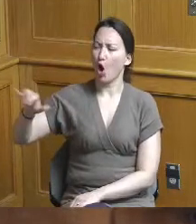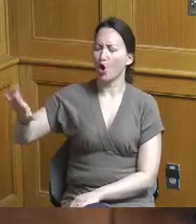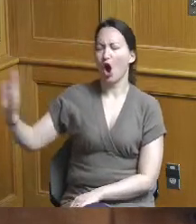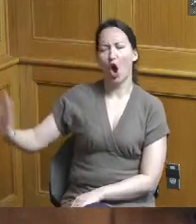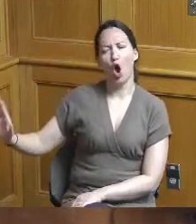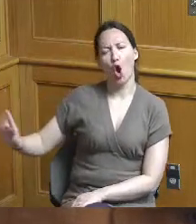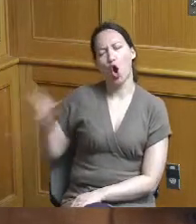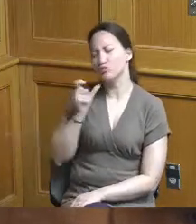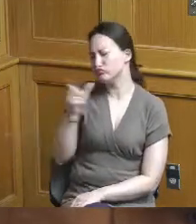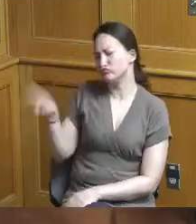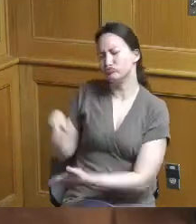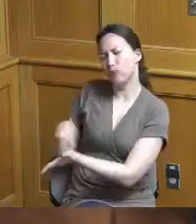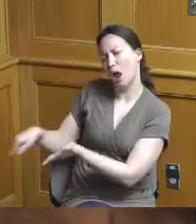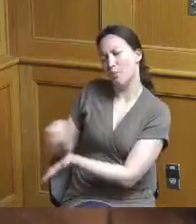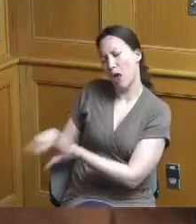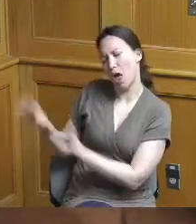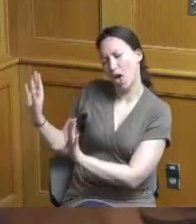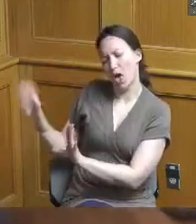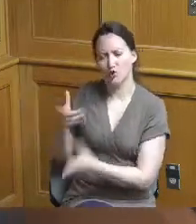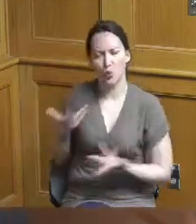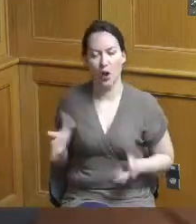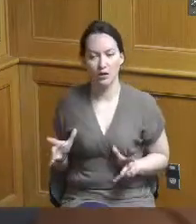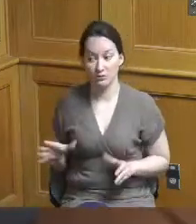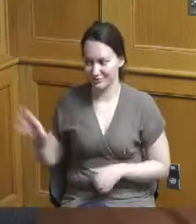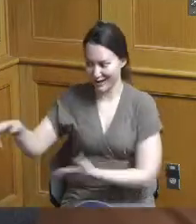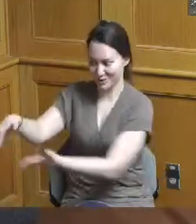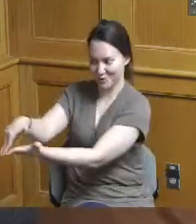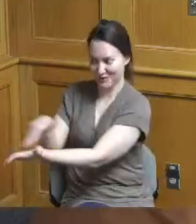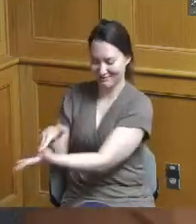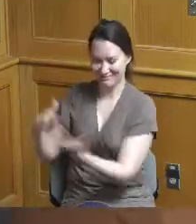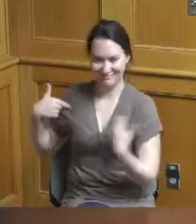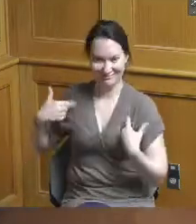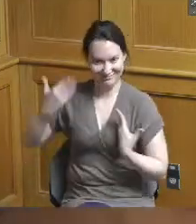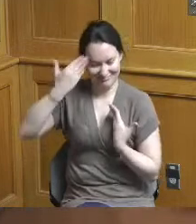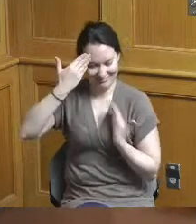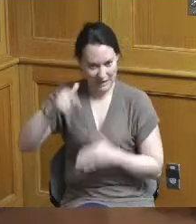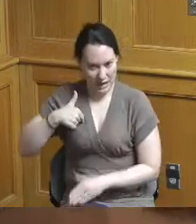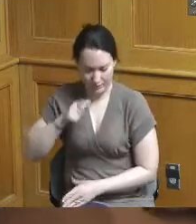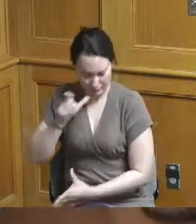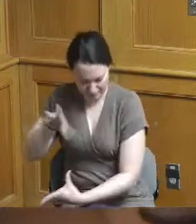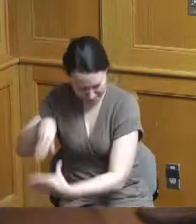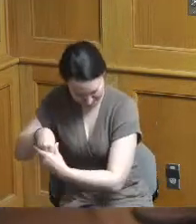paid and whatever their agreement was because I don't know what it was I wouldn't evolved but